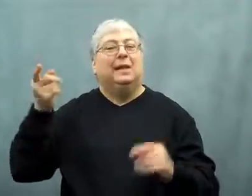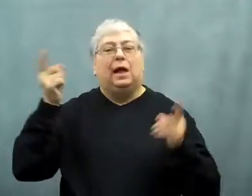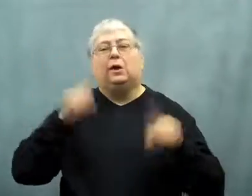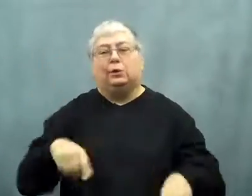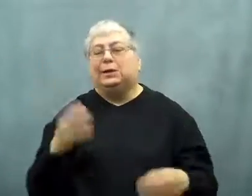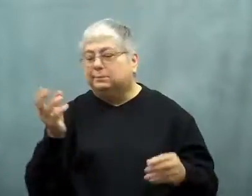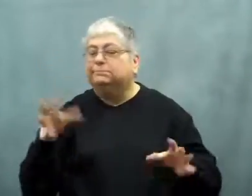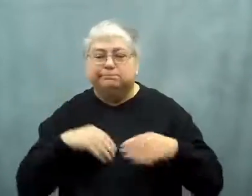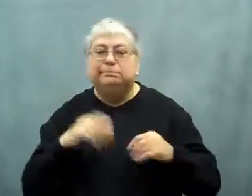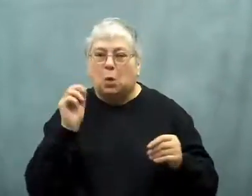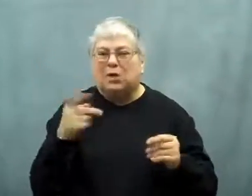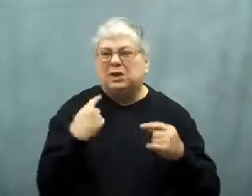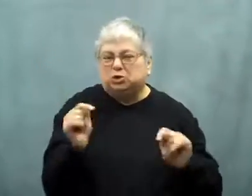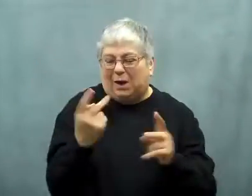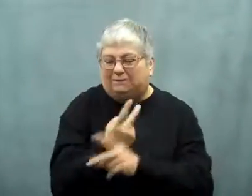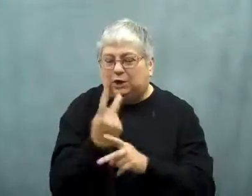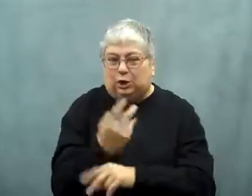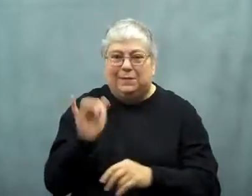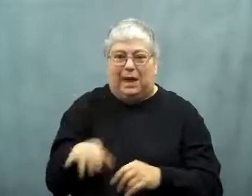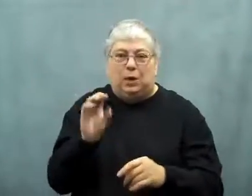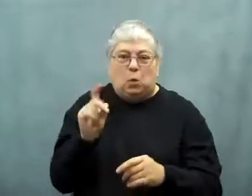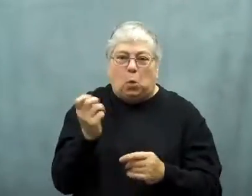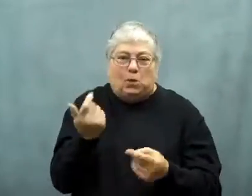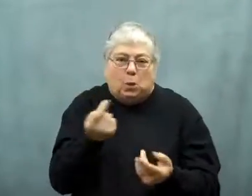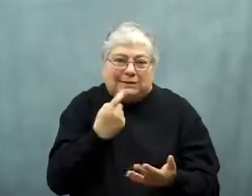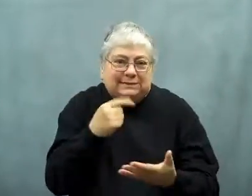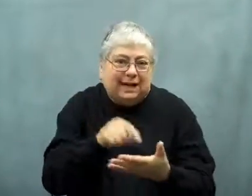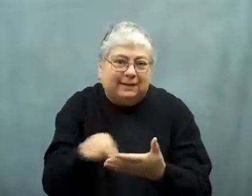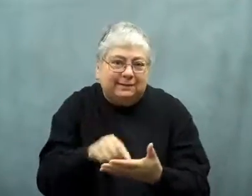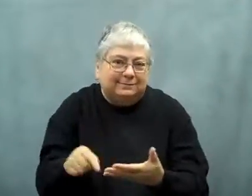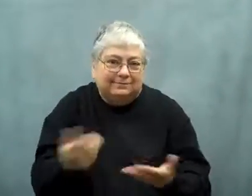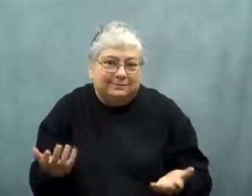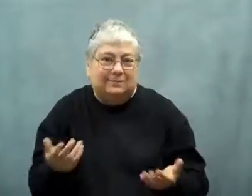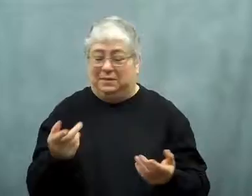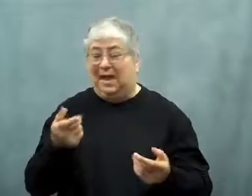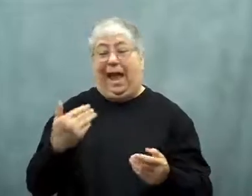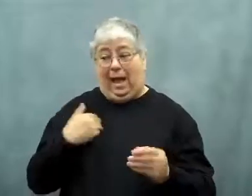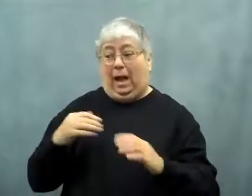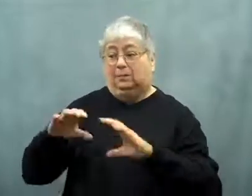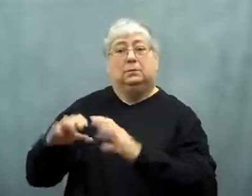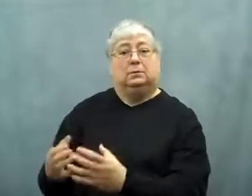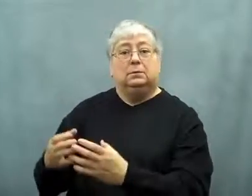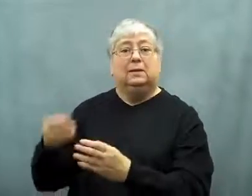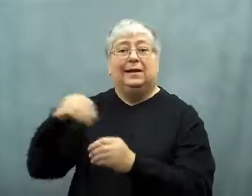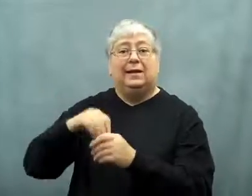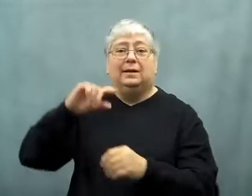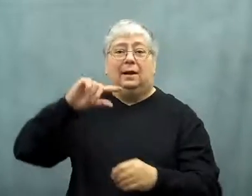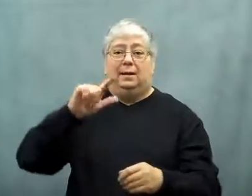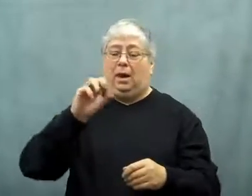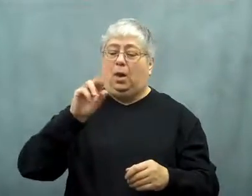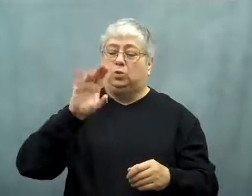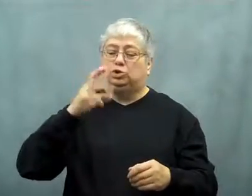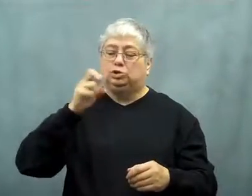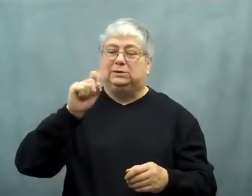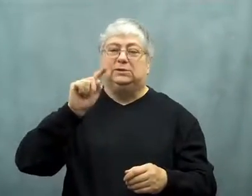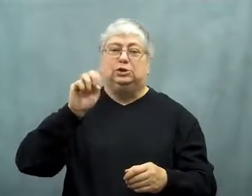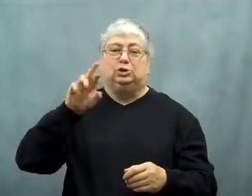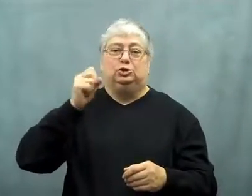agreed to try to figure out the code and see what the message said.